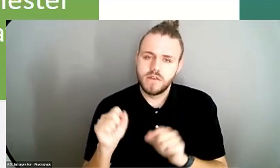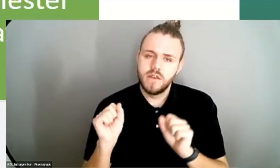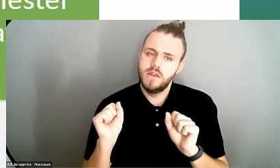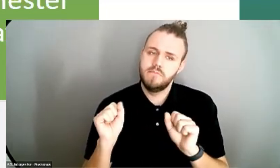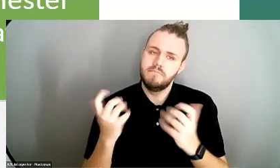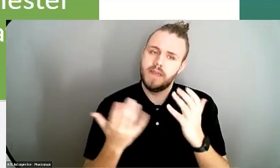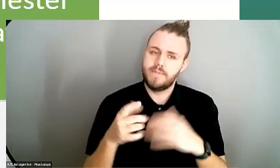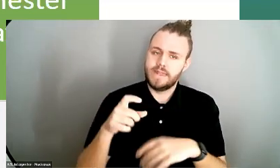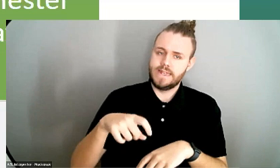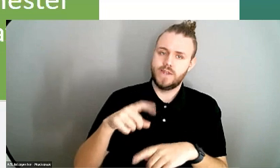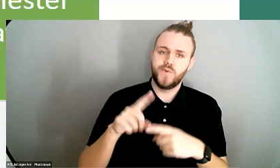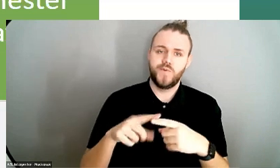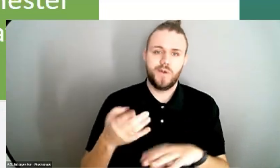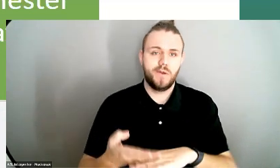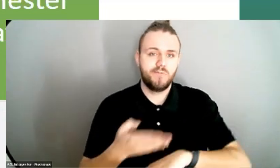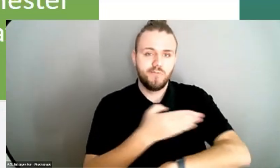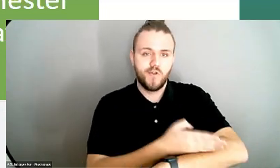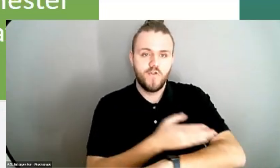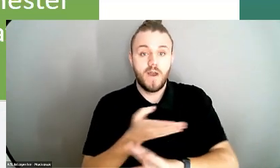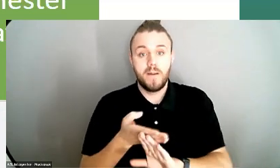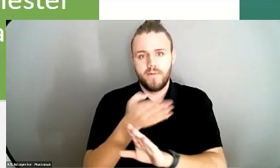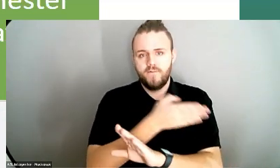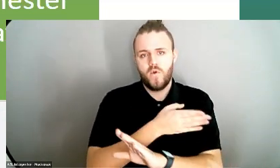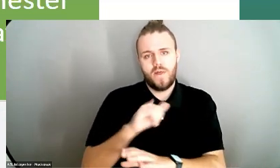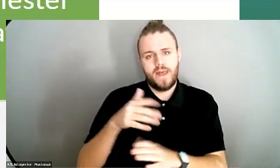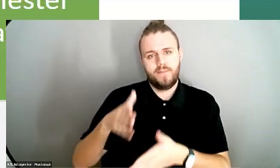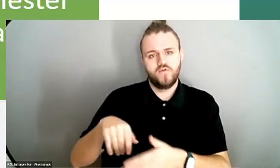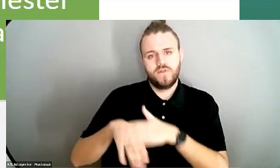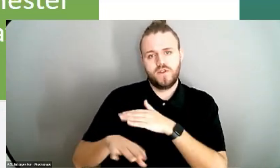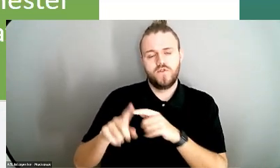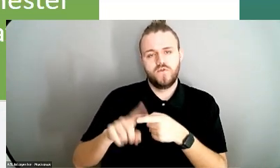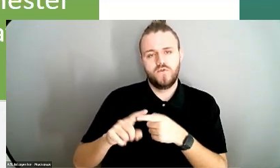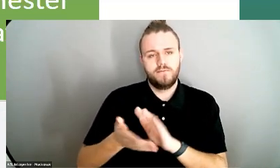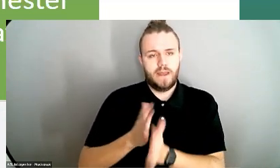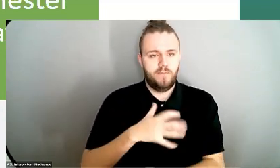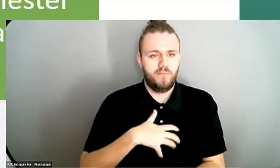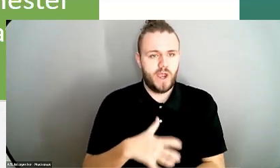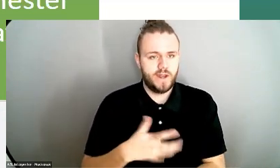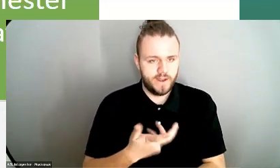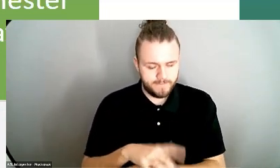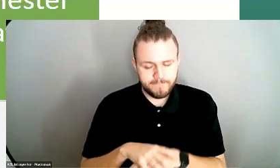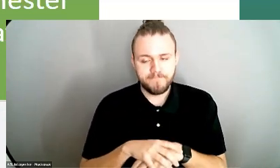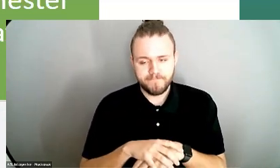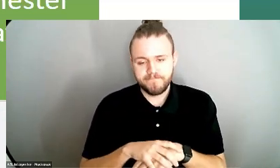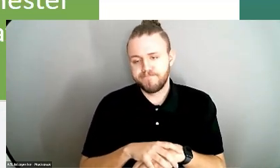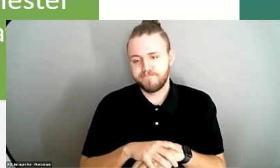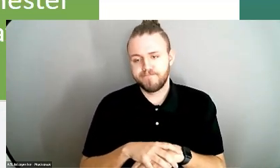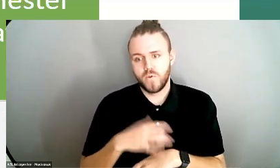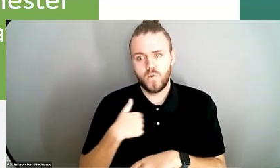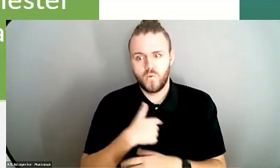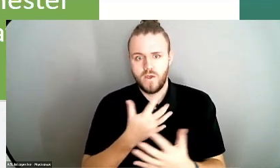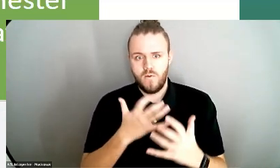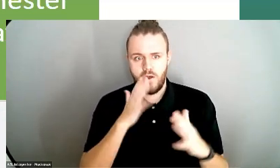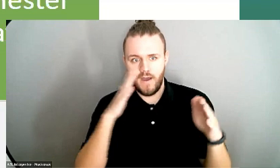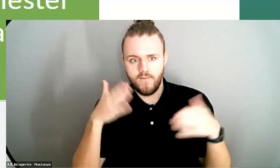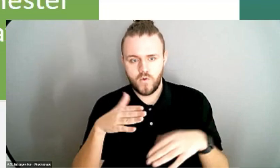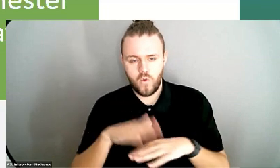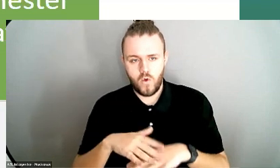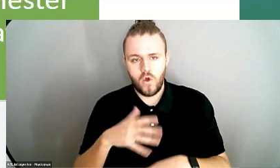be improved upon before somebody enters into pregnancy. We want to focus on reproductive choice and we